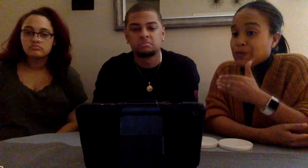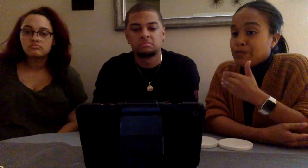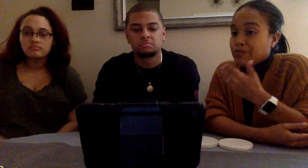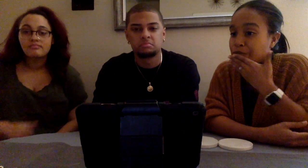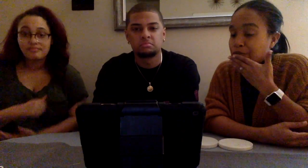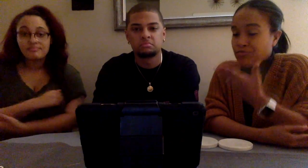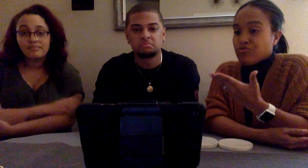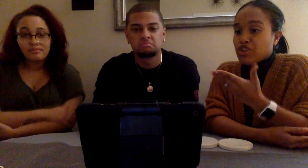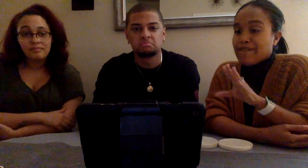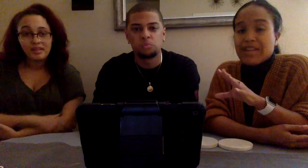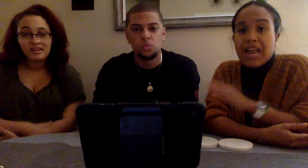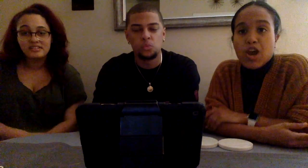Whoo! Good video.